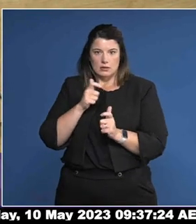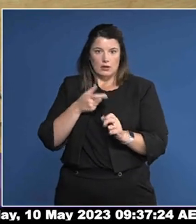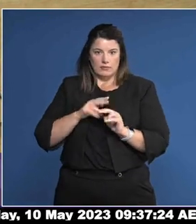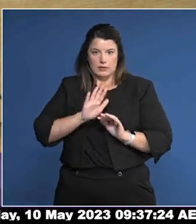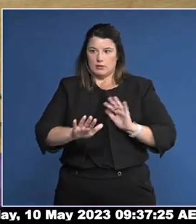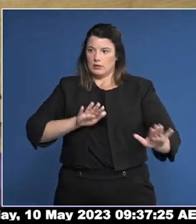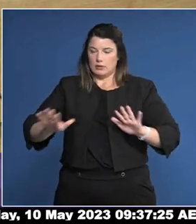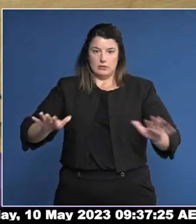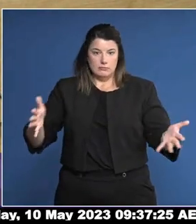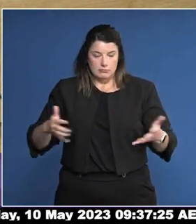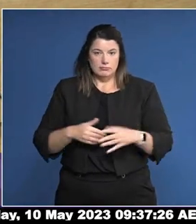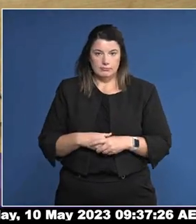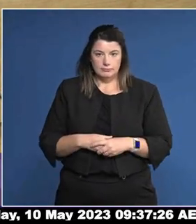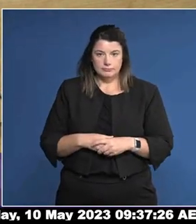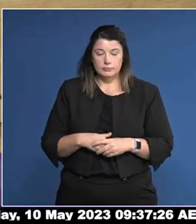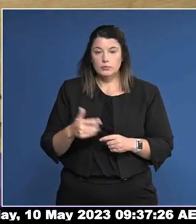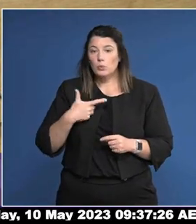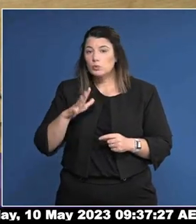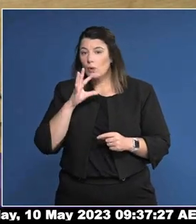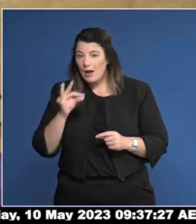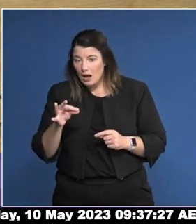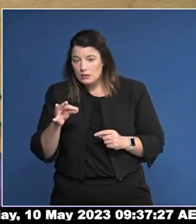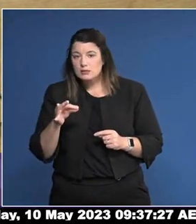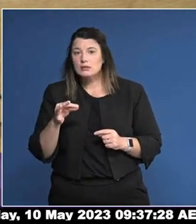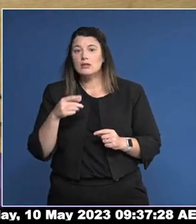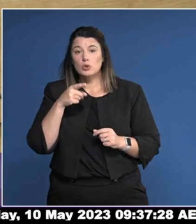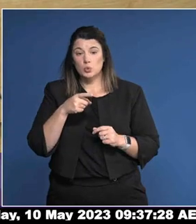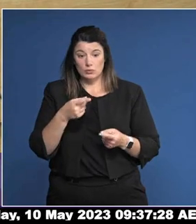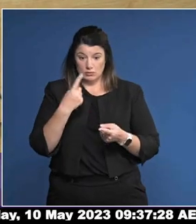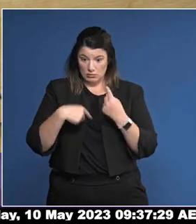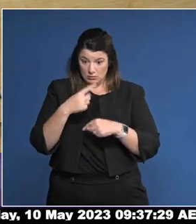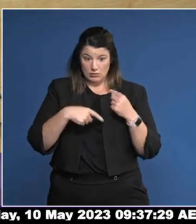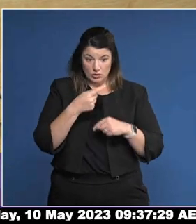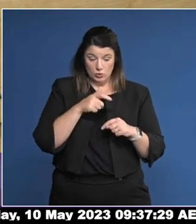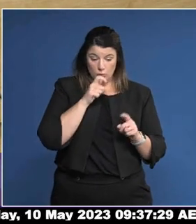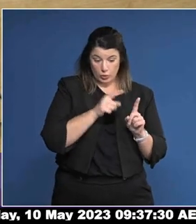So, would you agree that when you have described and used the expression "cumulative